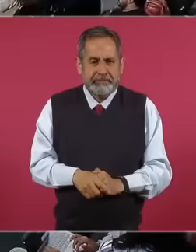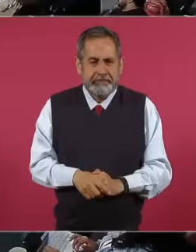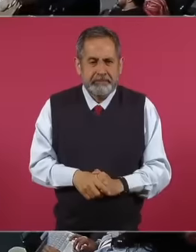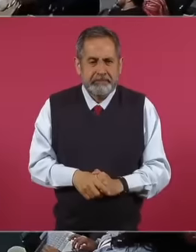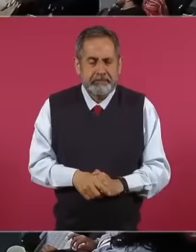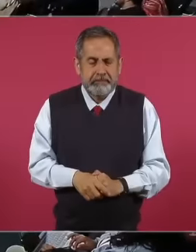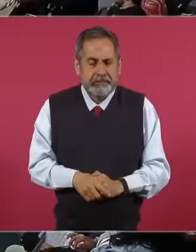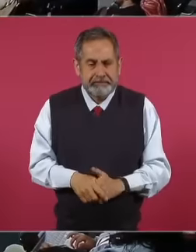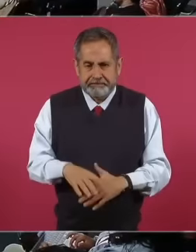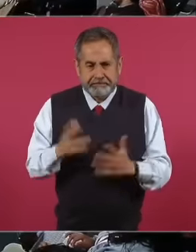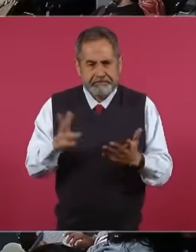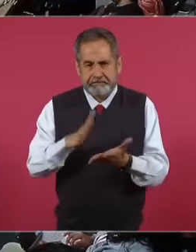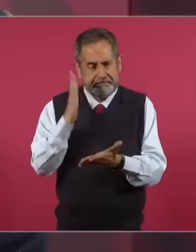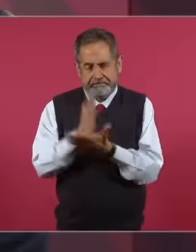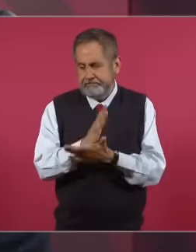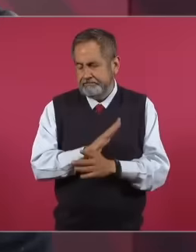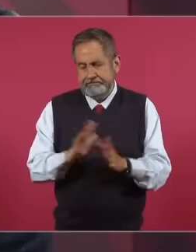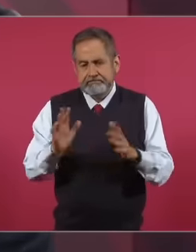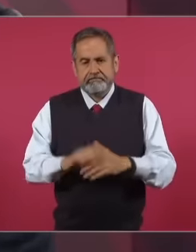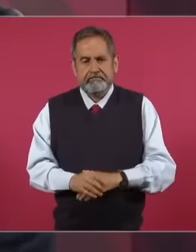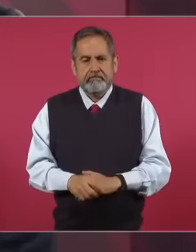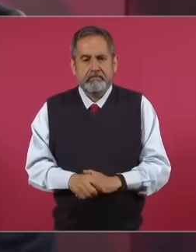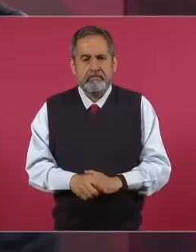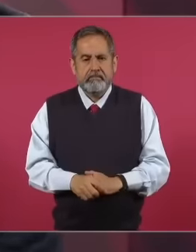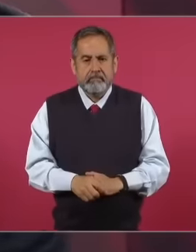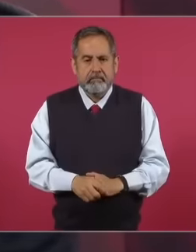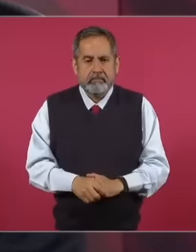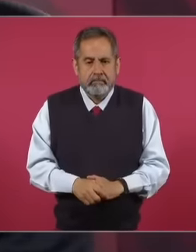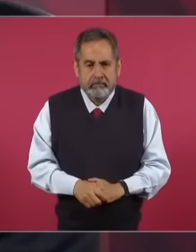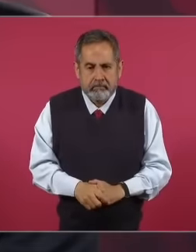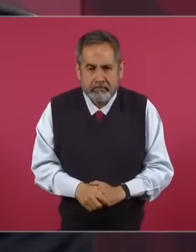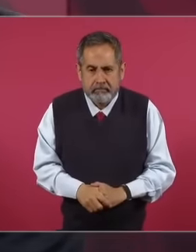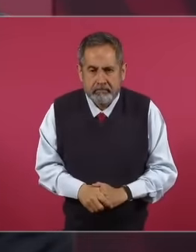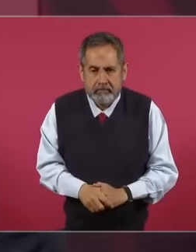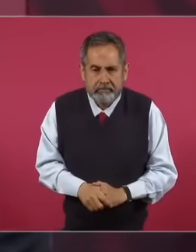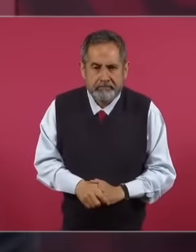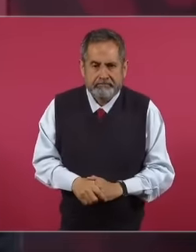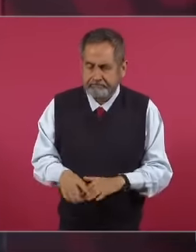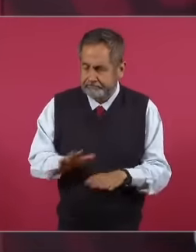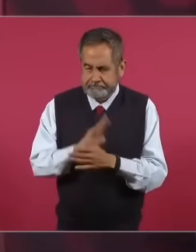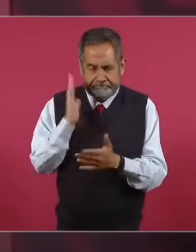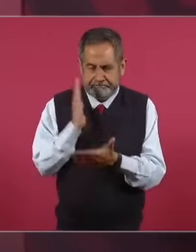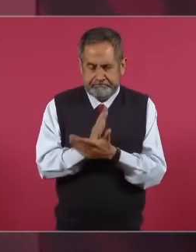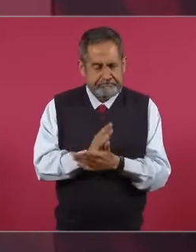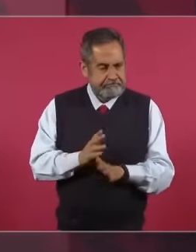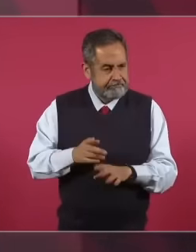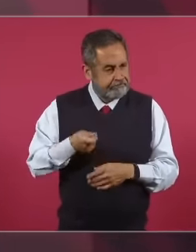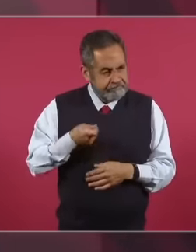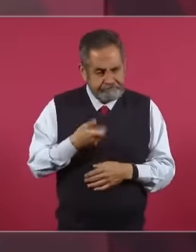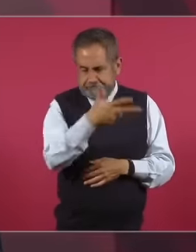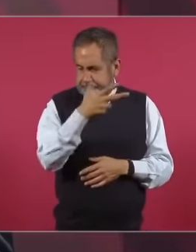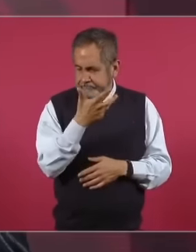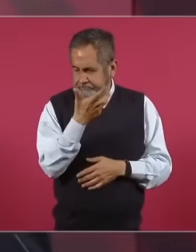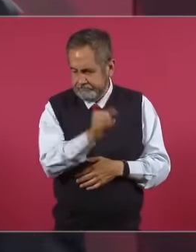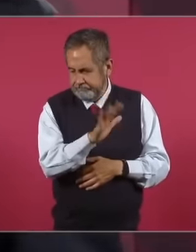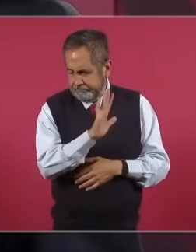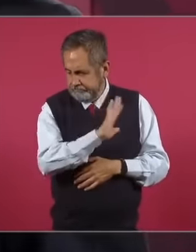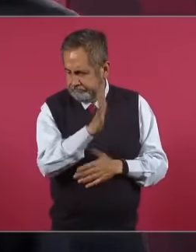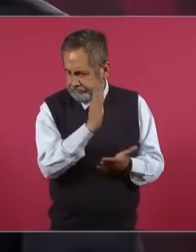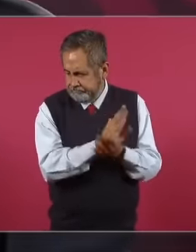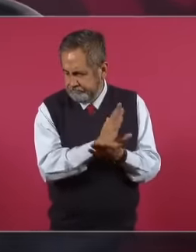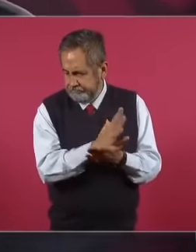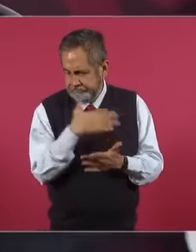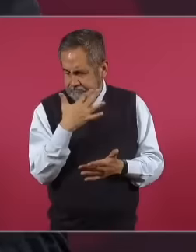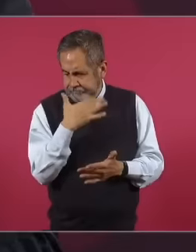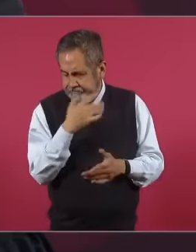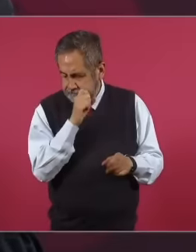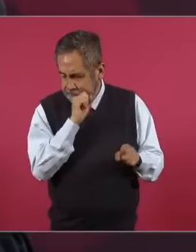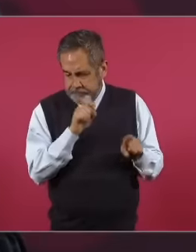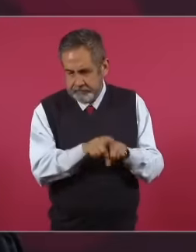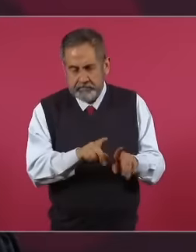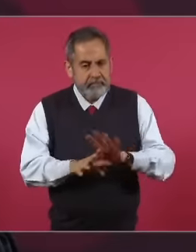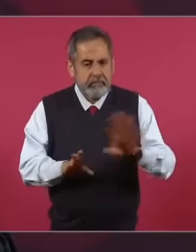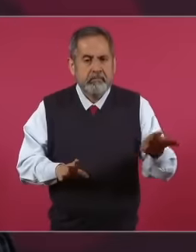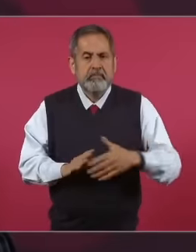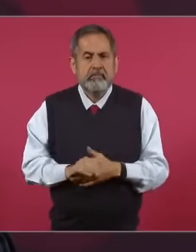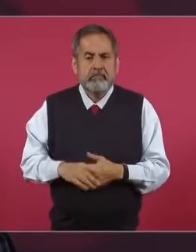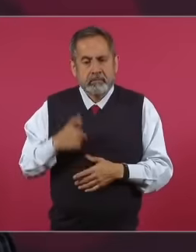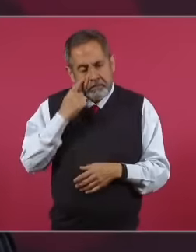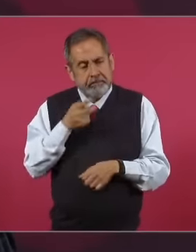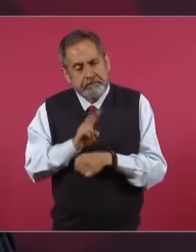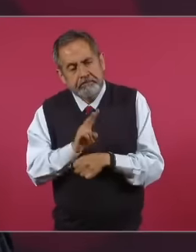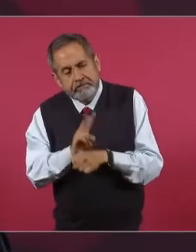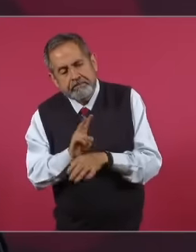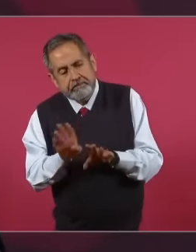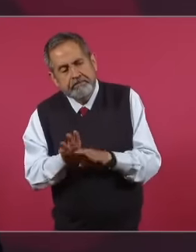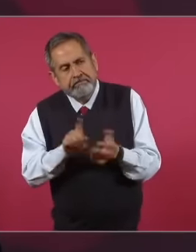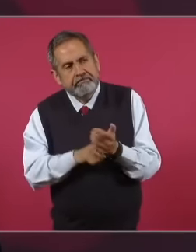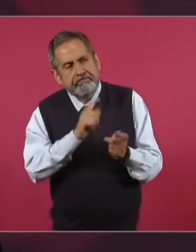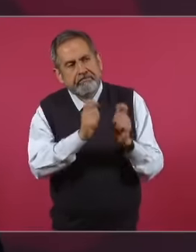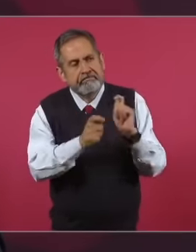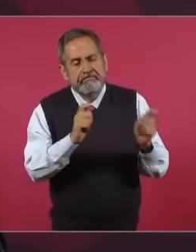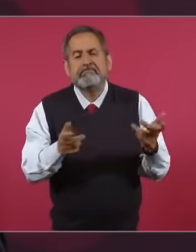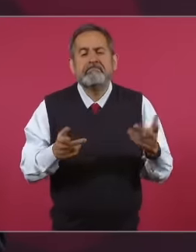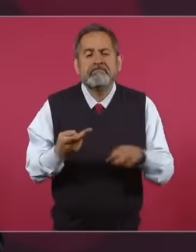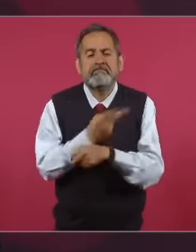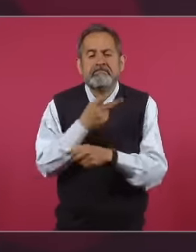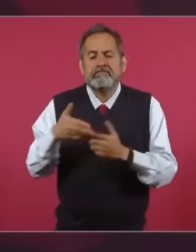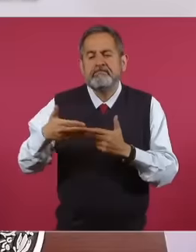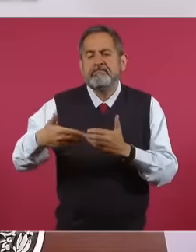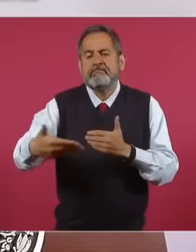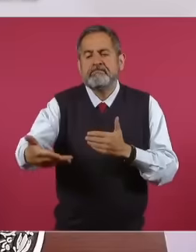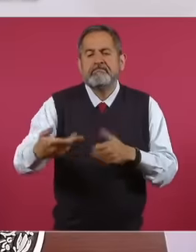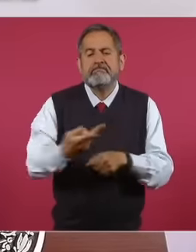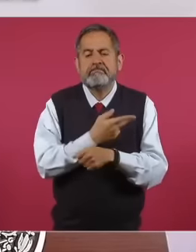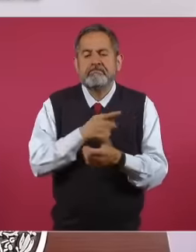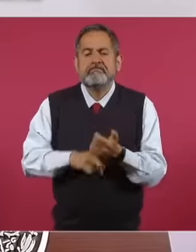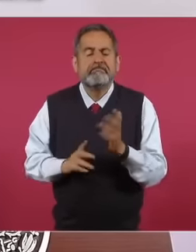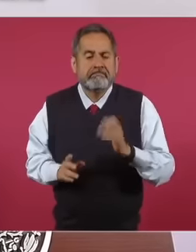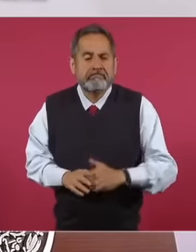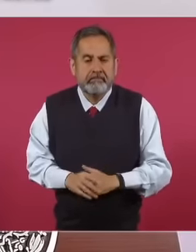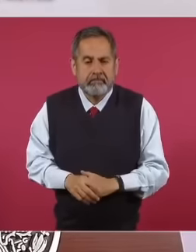So now they call things by their name and this we are going to be seeing what is going to happen and it is